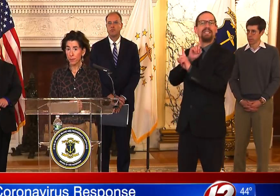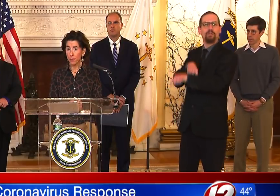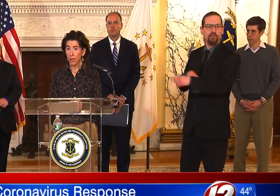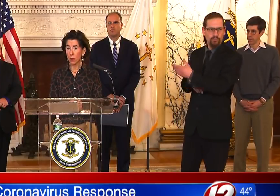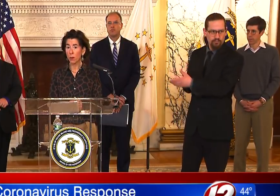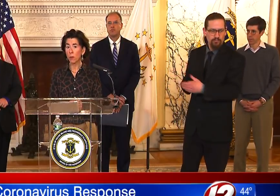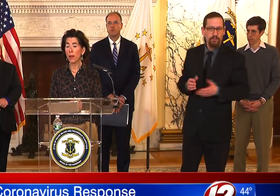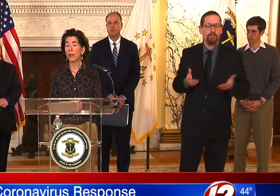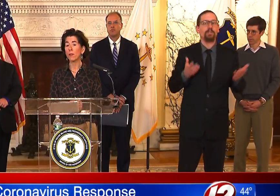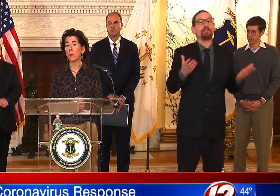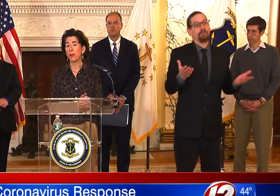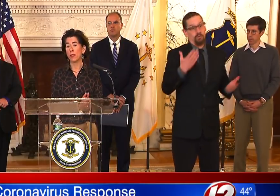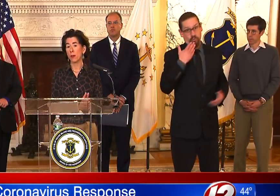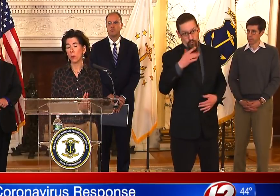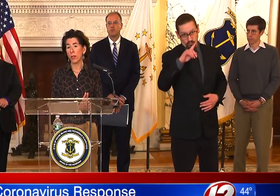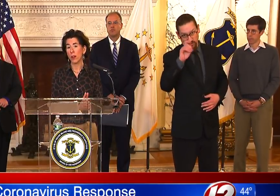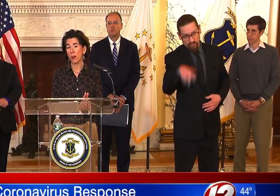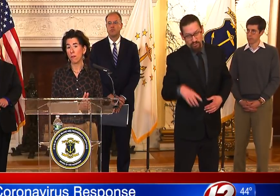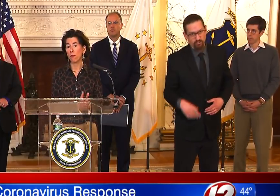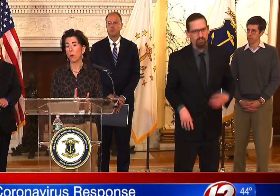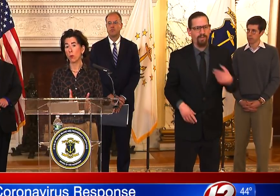I WILL ANSWER IN TWO WAYS.